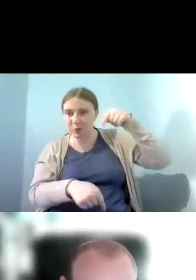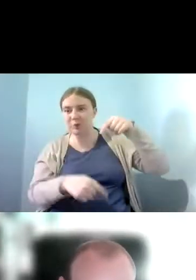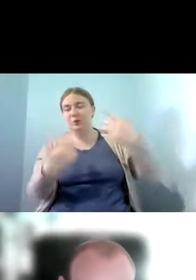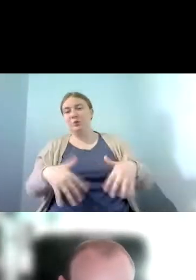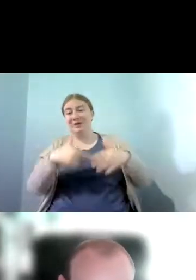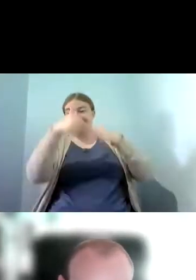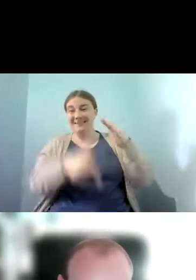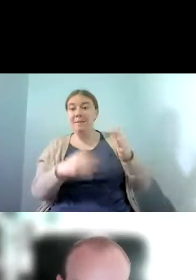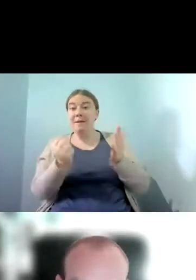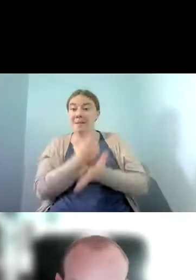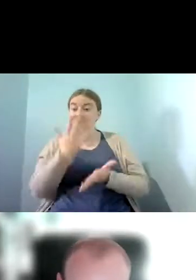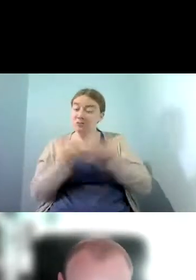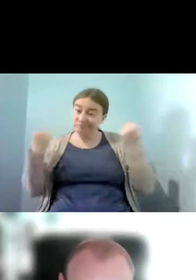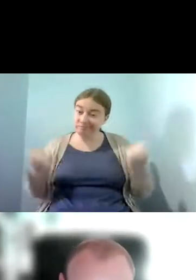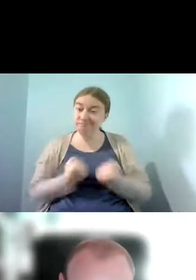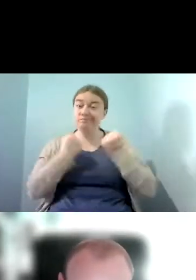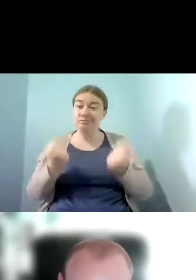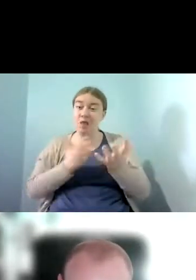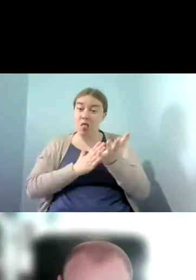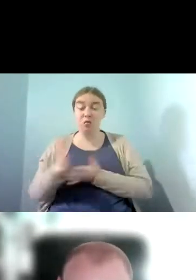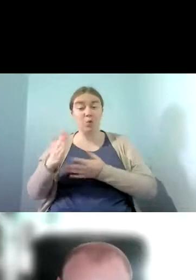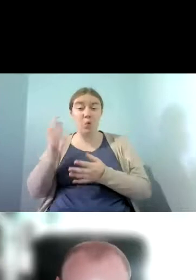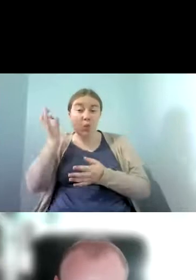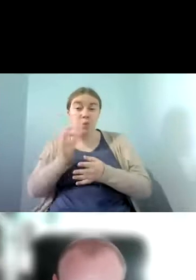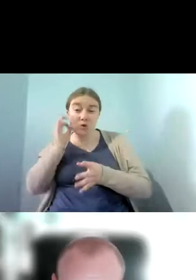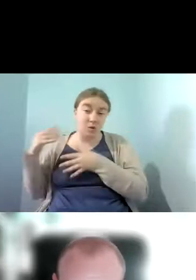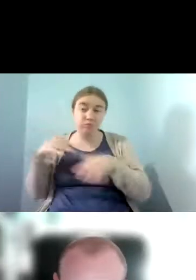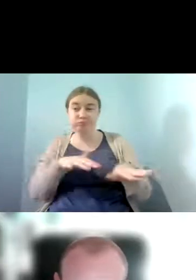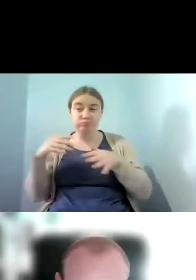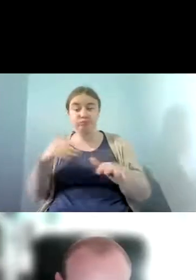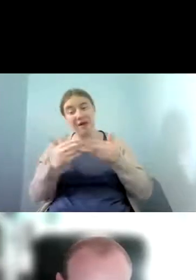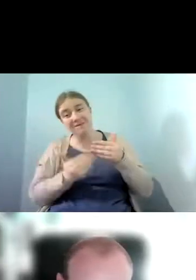enough to withstand the forces of the flowing river seven for at least the next 120 years